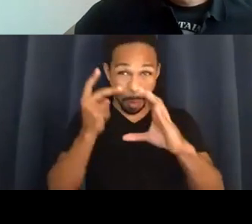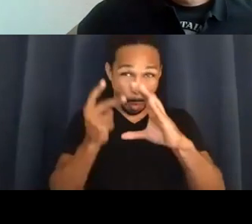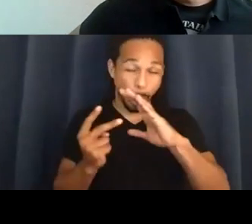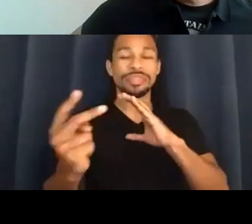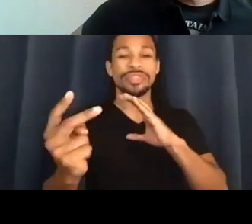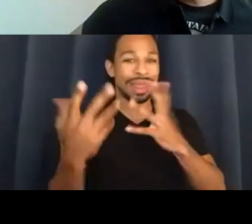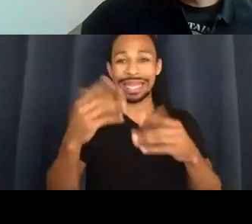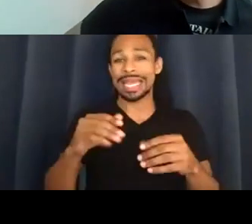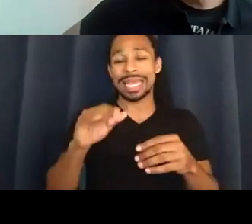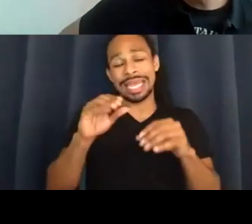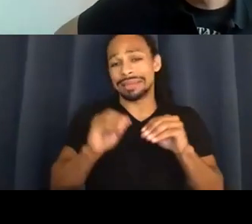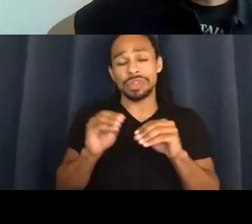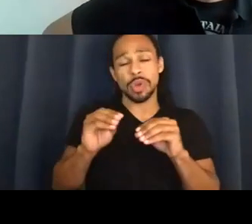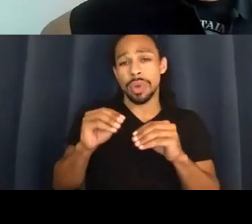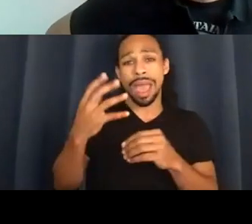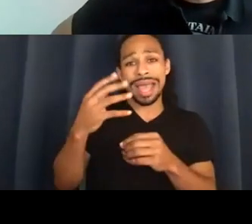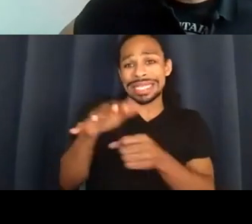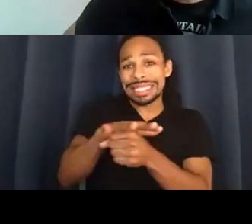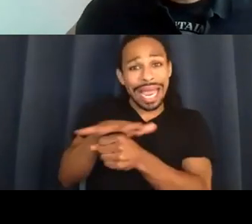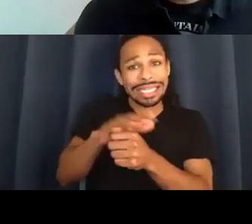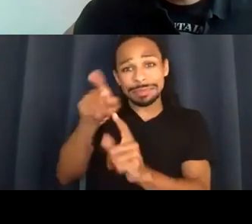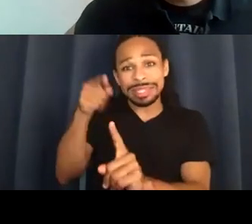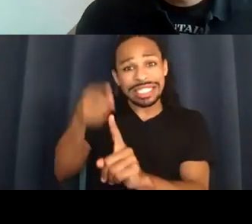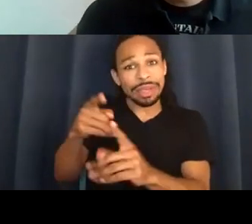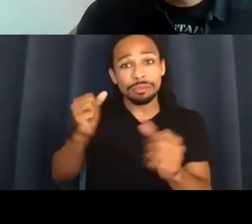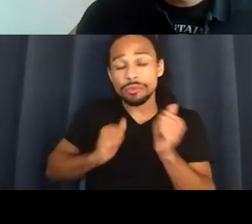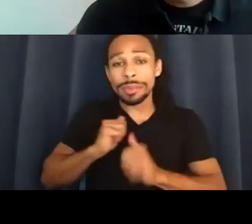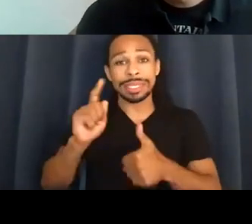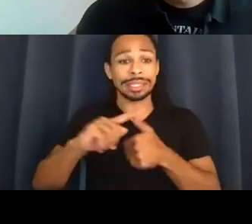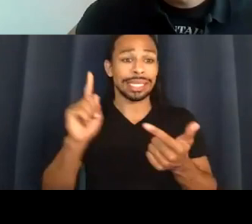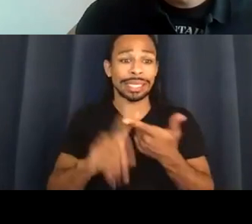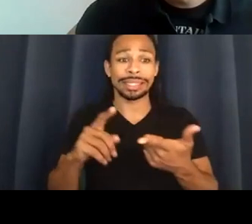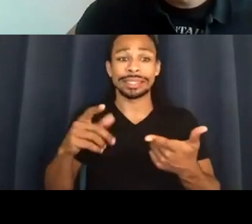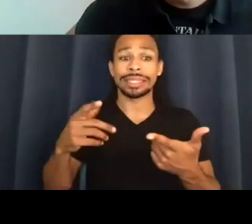there is -- we do have the great outdoors when weather is cooperating, but I think we